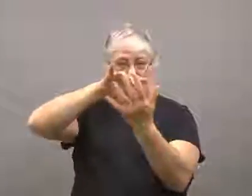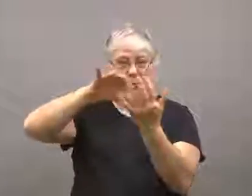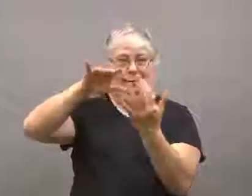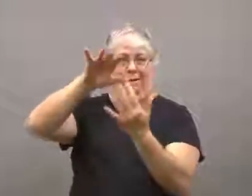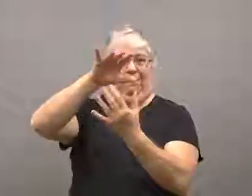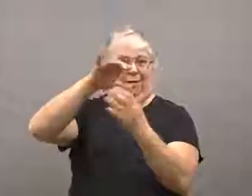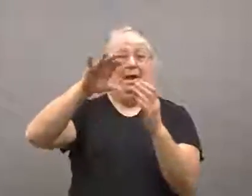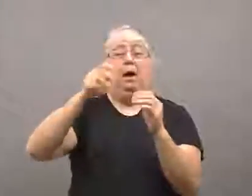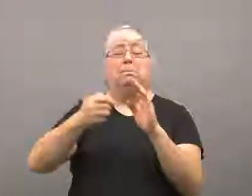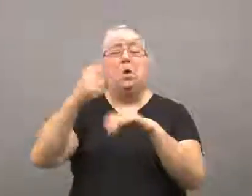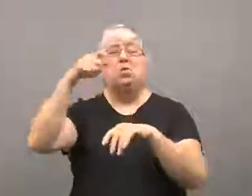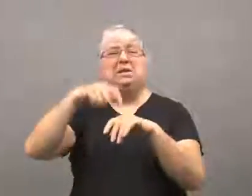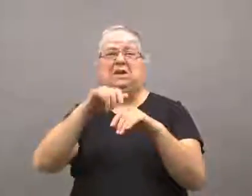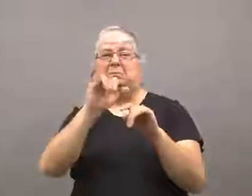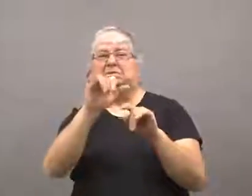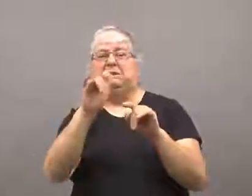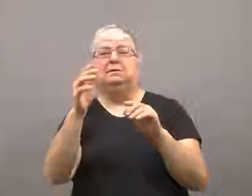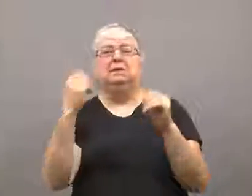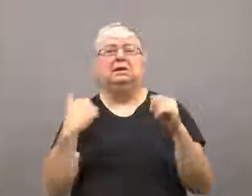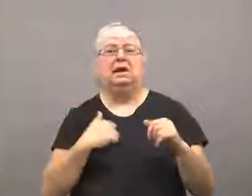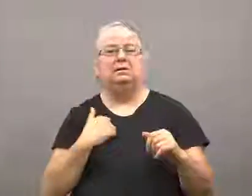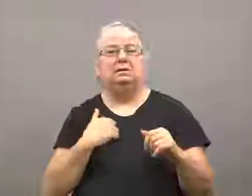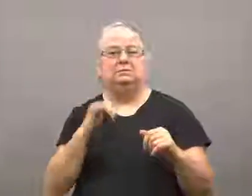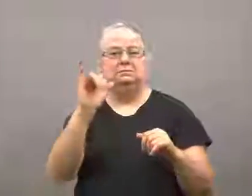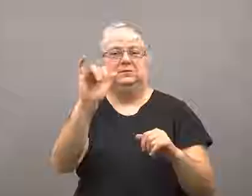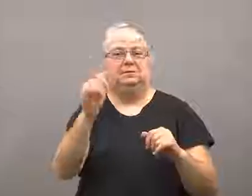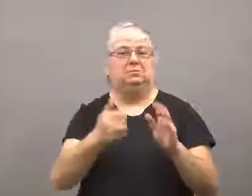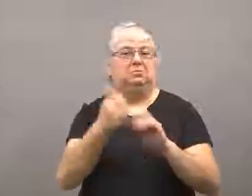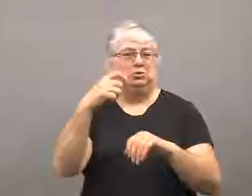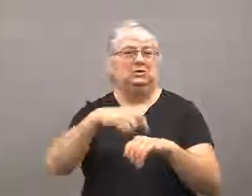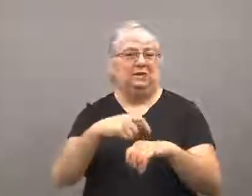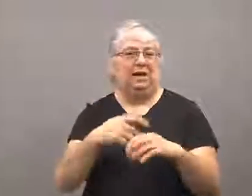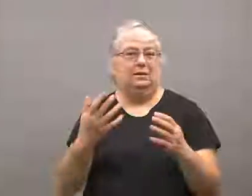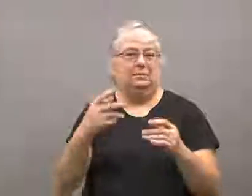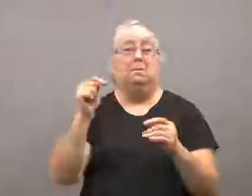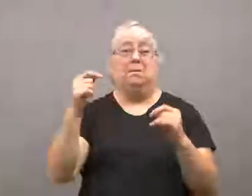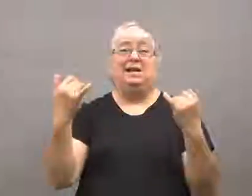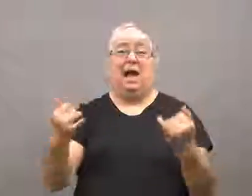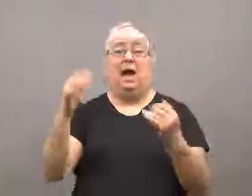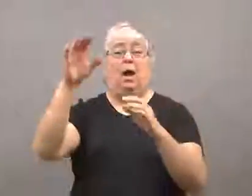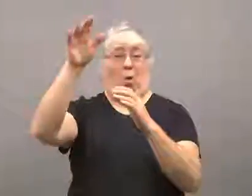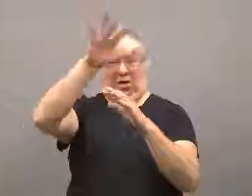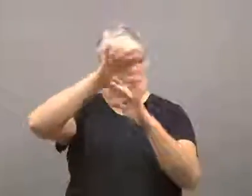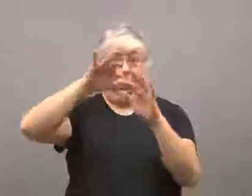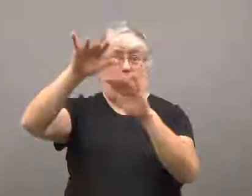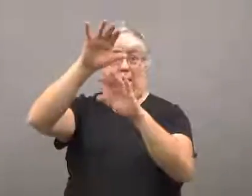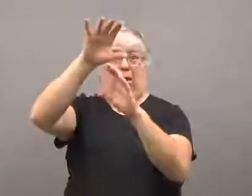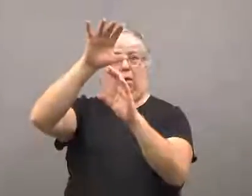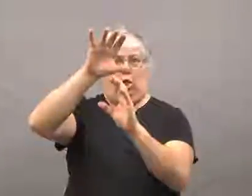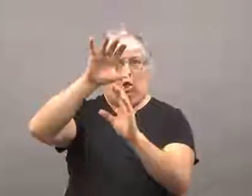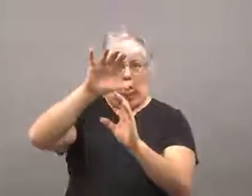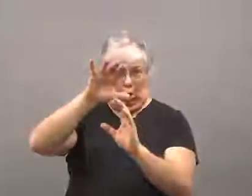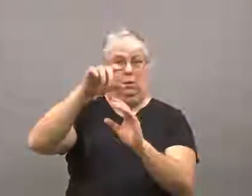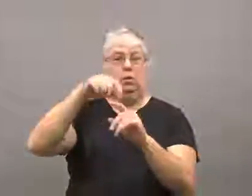Most of the time, it stays up in Canada.